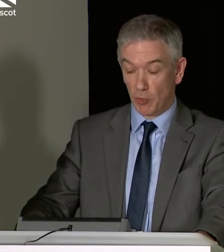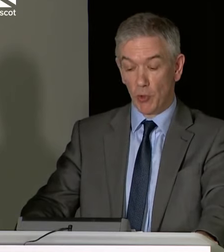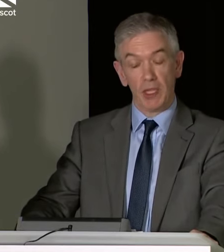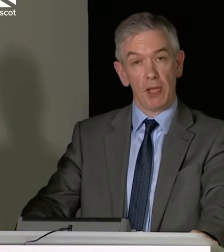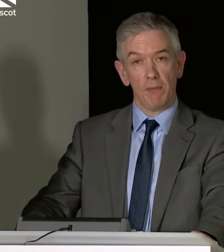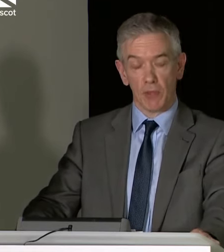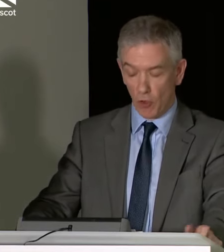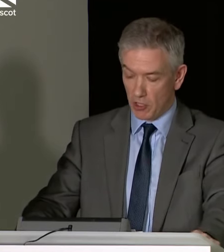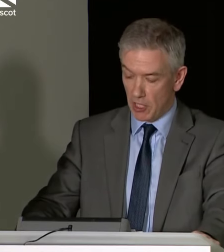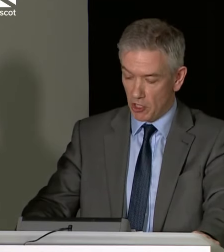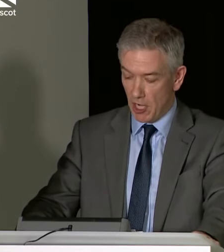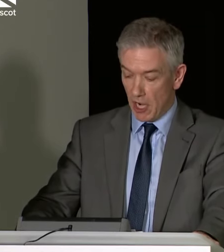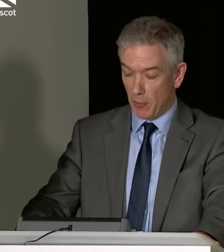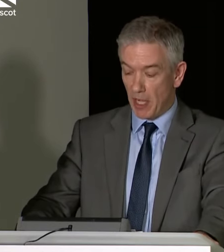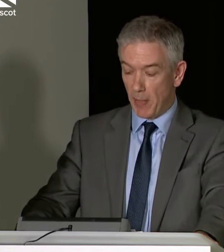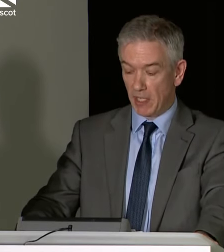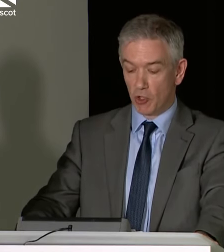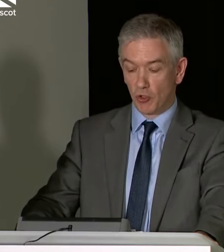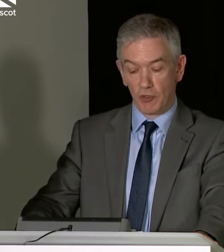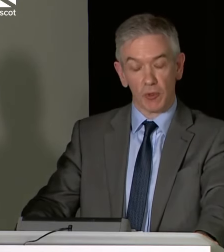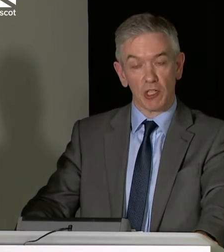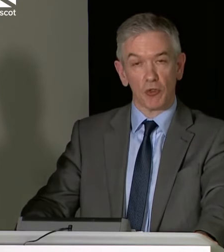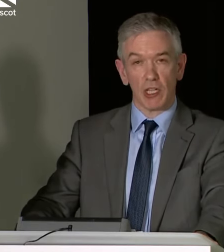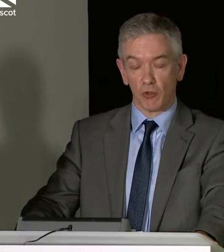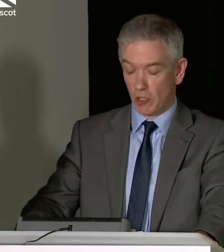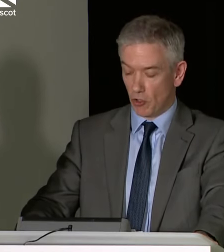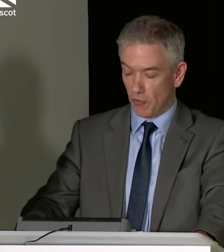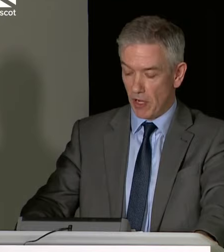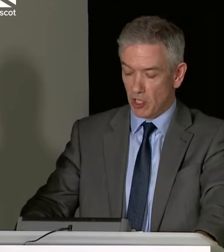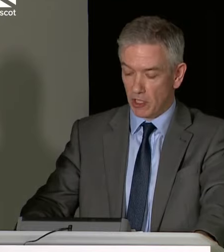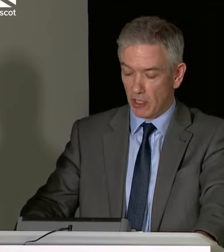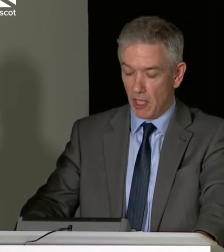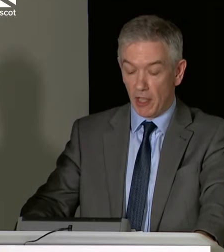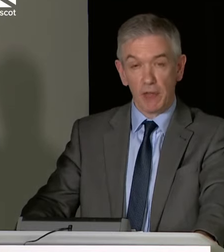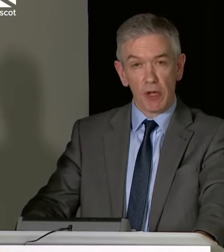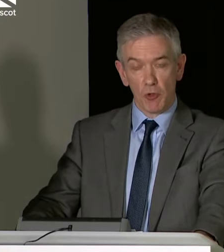between them, the volunteers and the paramedical students from Glasgow Caledonian University their valuable